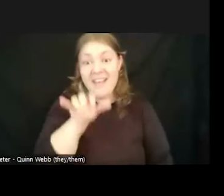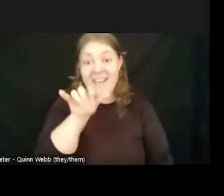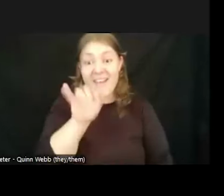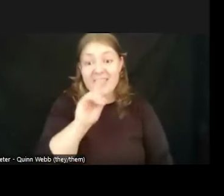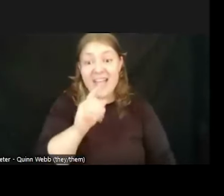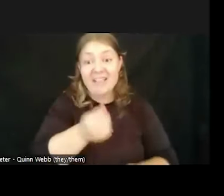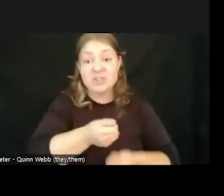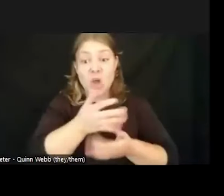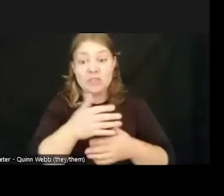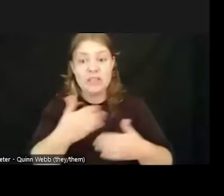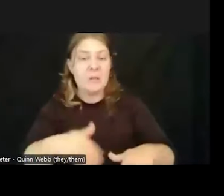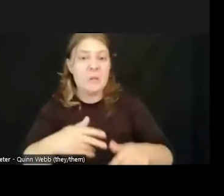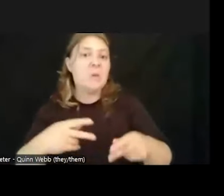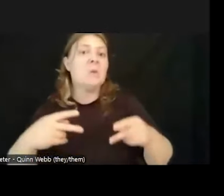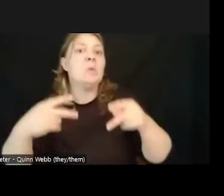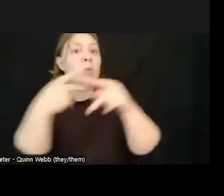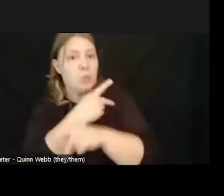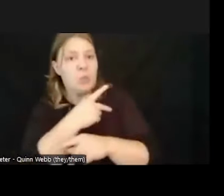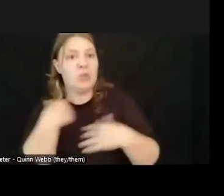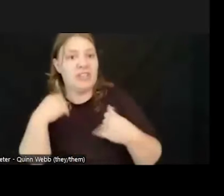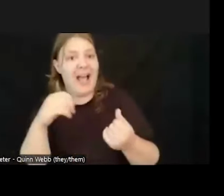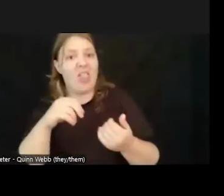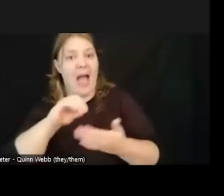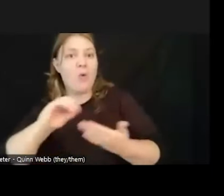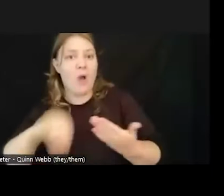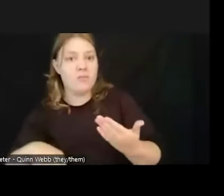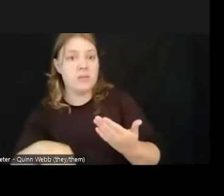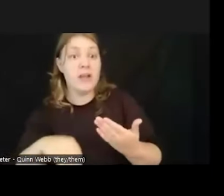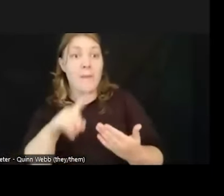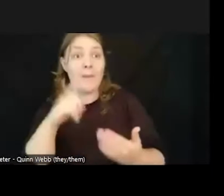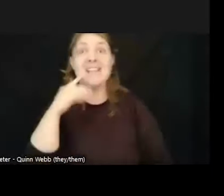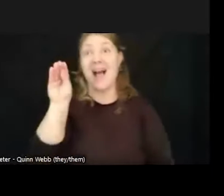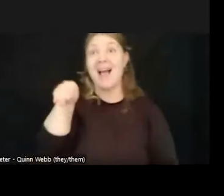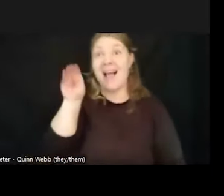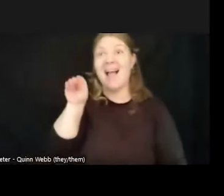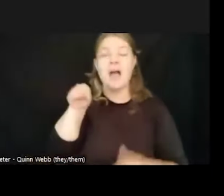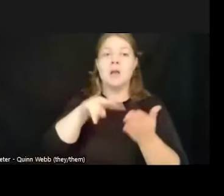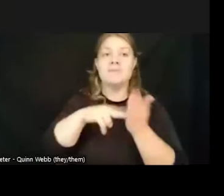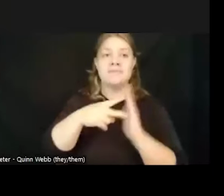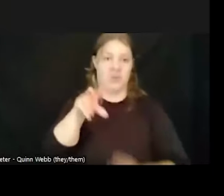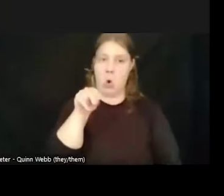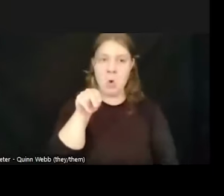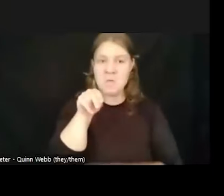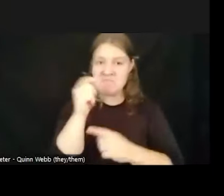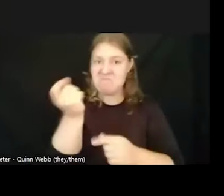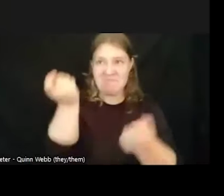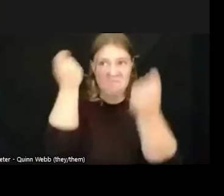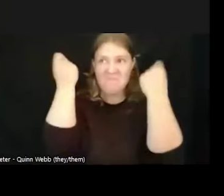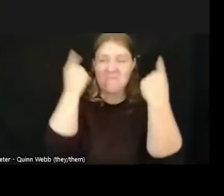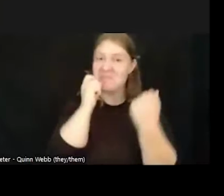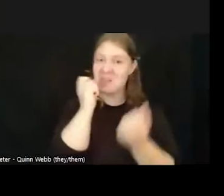because that yes was really a no but he didn't know any better and the doctor or the provider